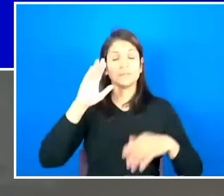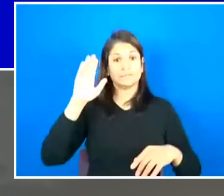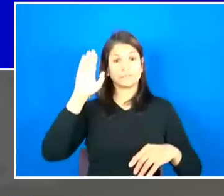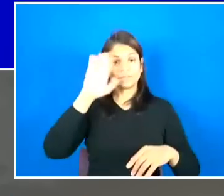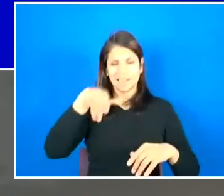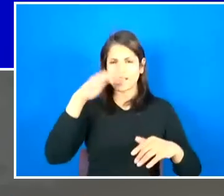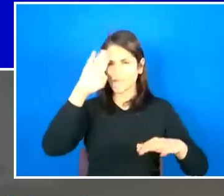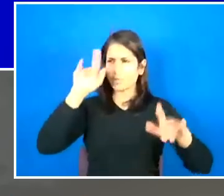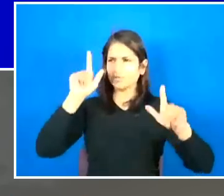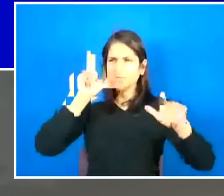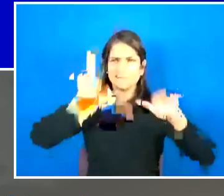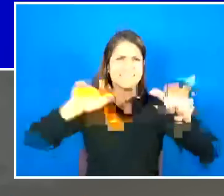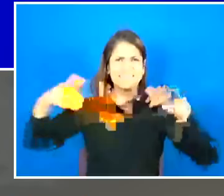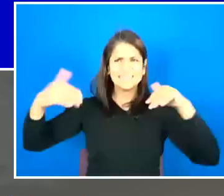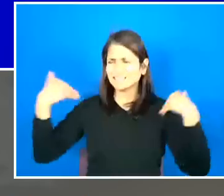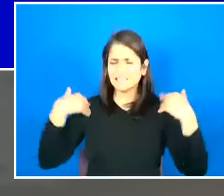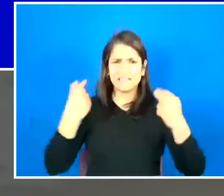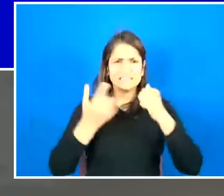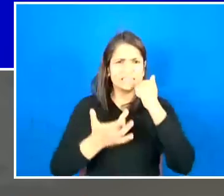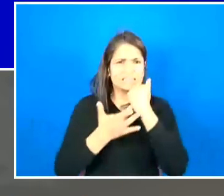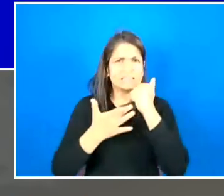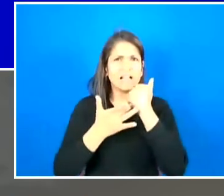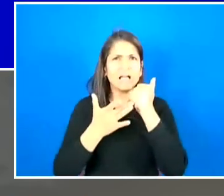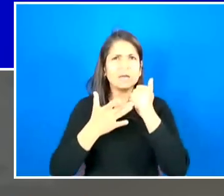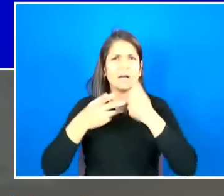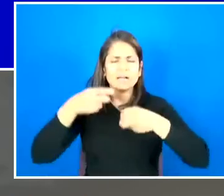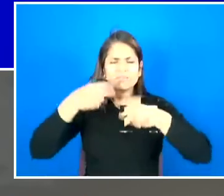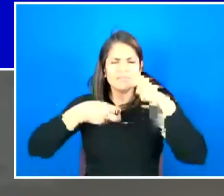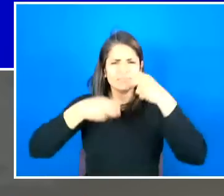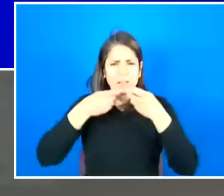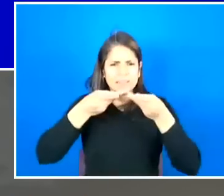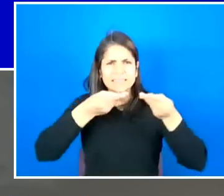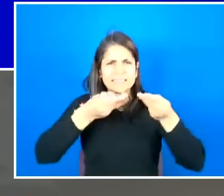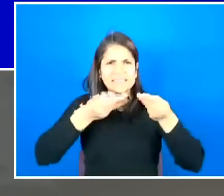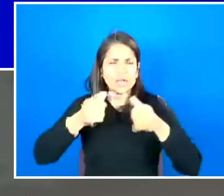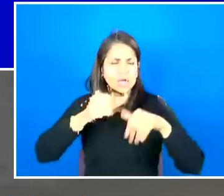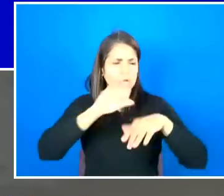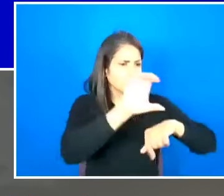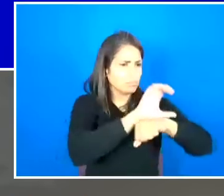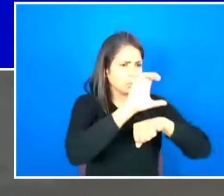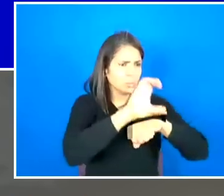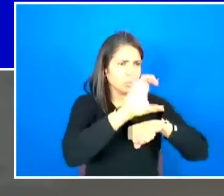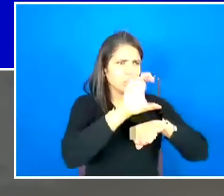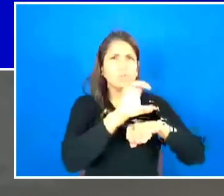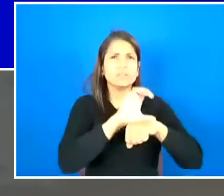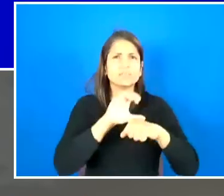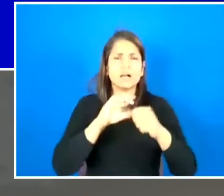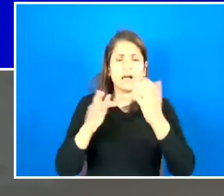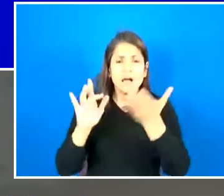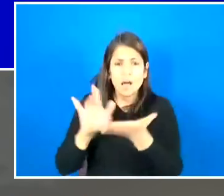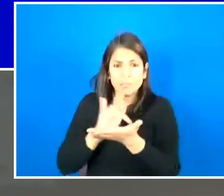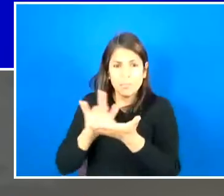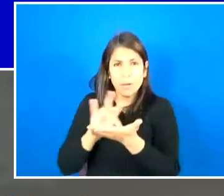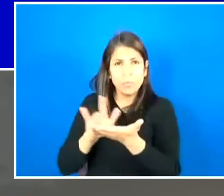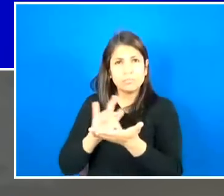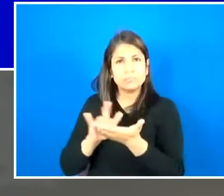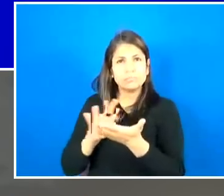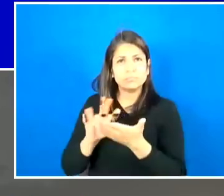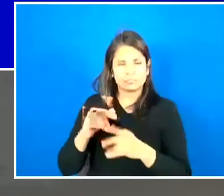KID GOT WHAT THEY NEEDED, WE WERE